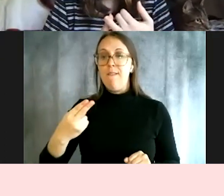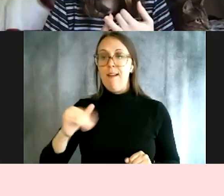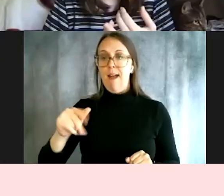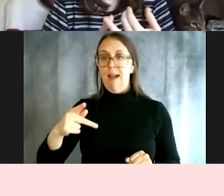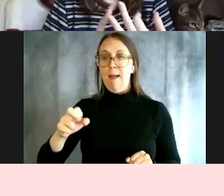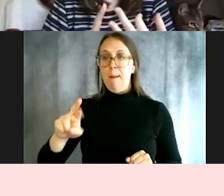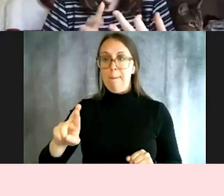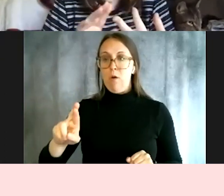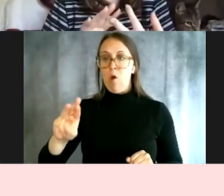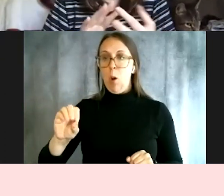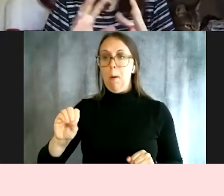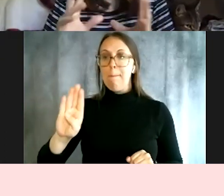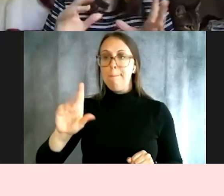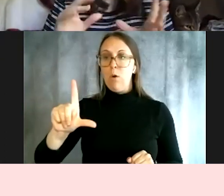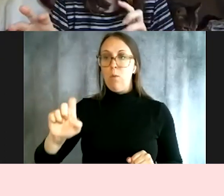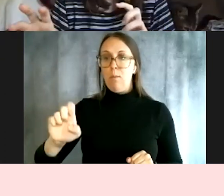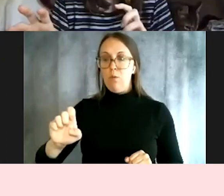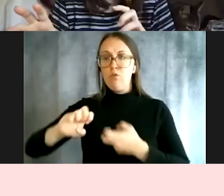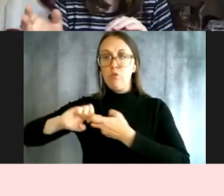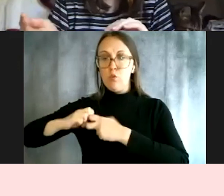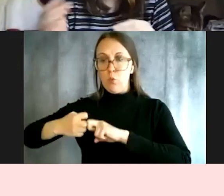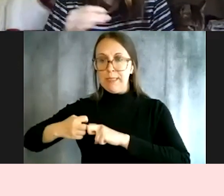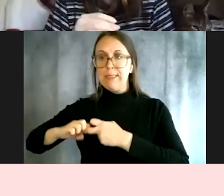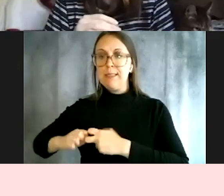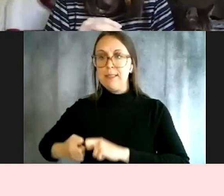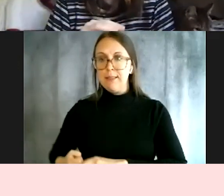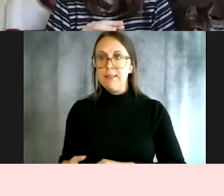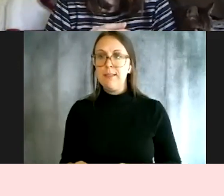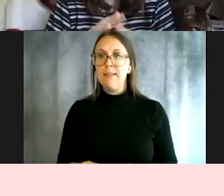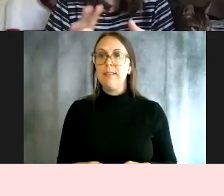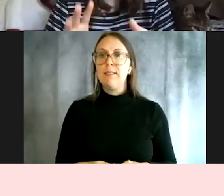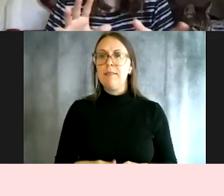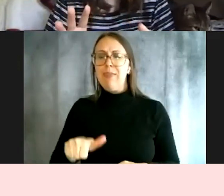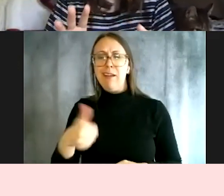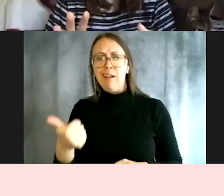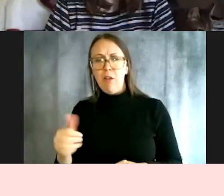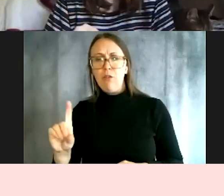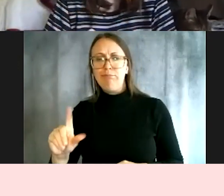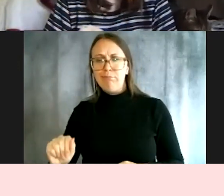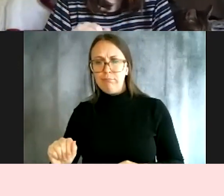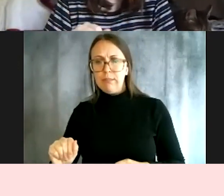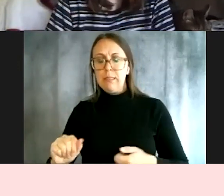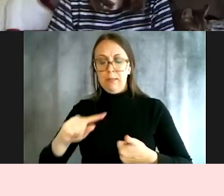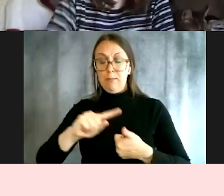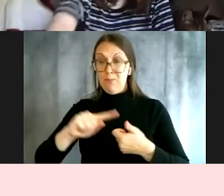I have a couple of other things that accompany those, but those are the main ones. So, I use